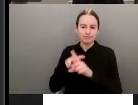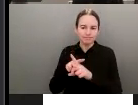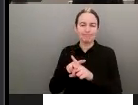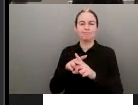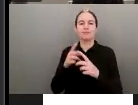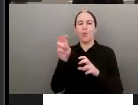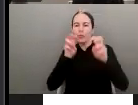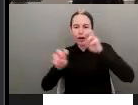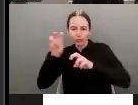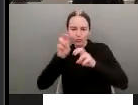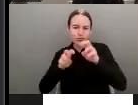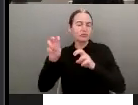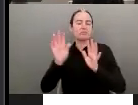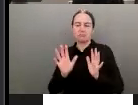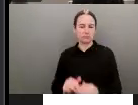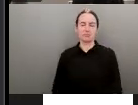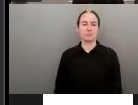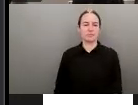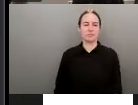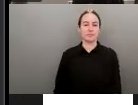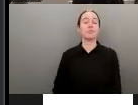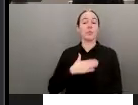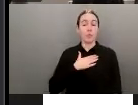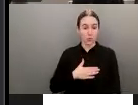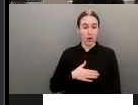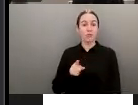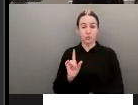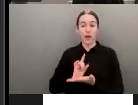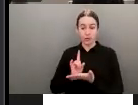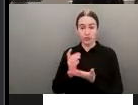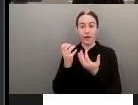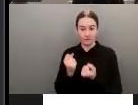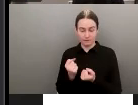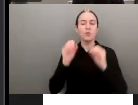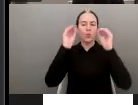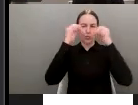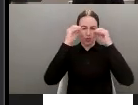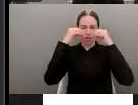So yeah, if you want to get this app, go to Google Play store and search